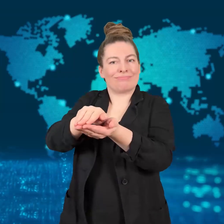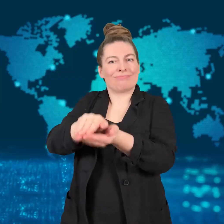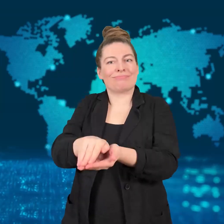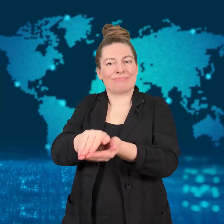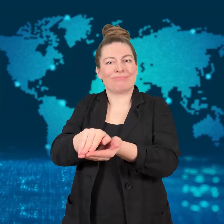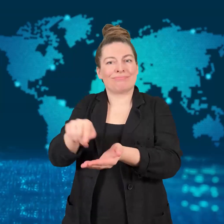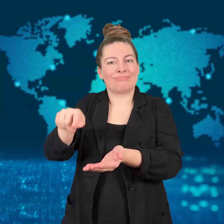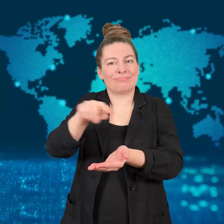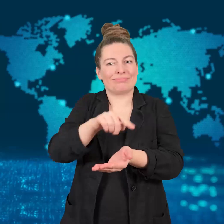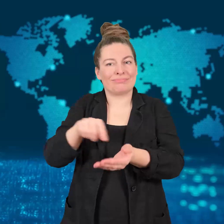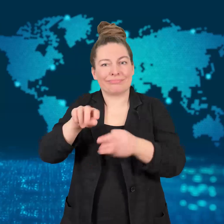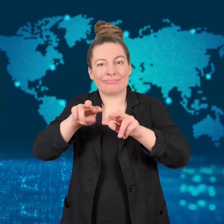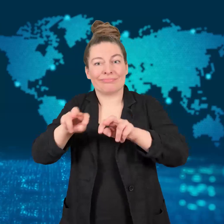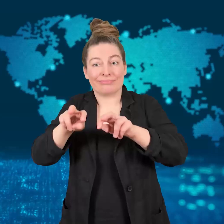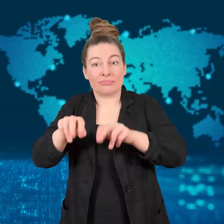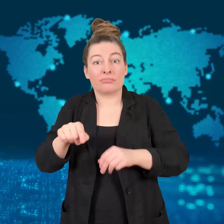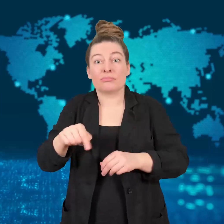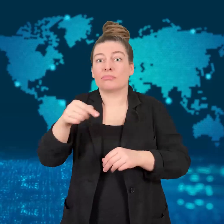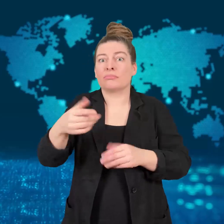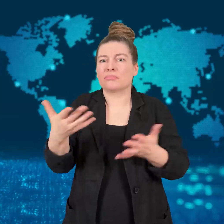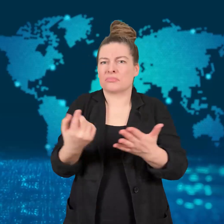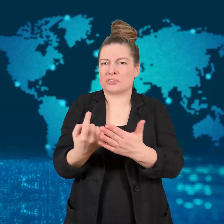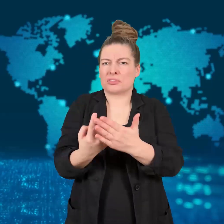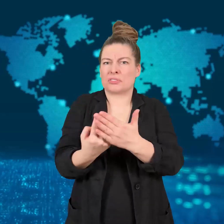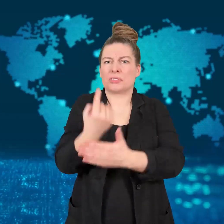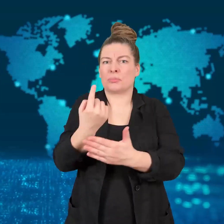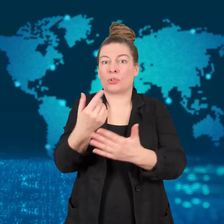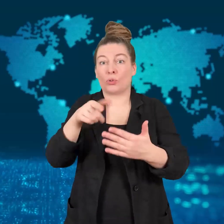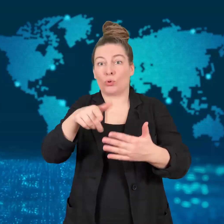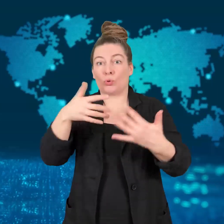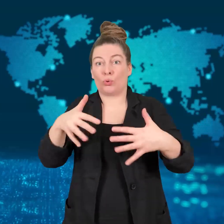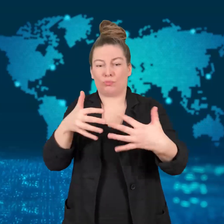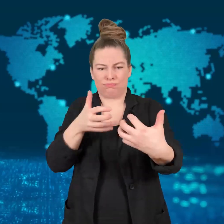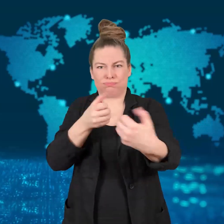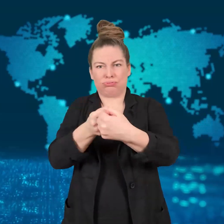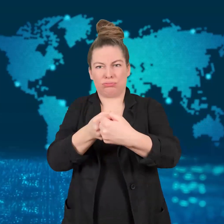who had been brought for treatment have died.